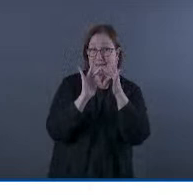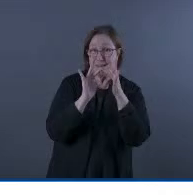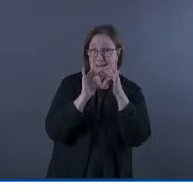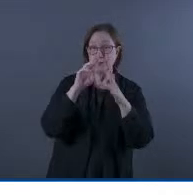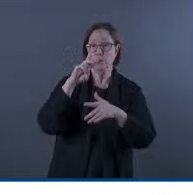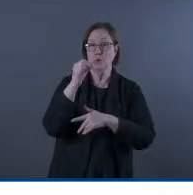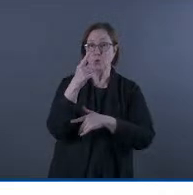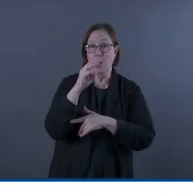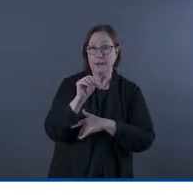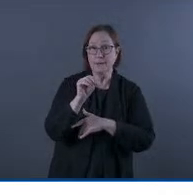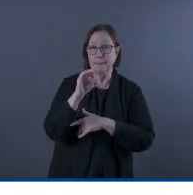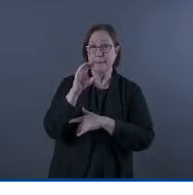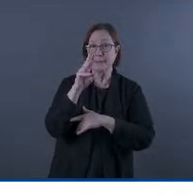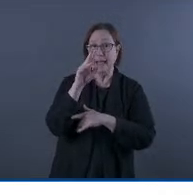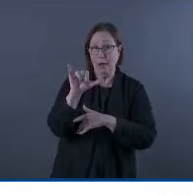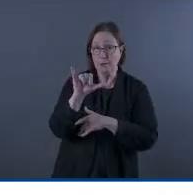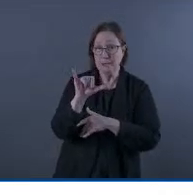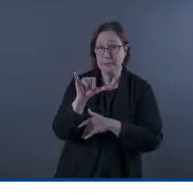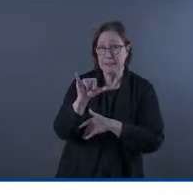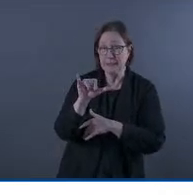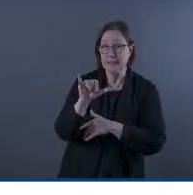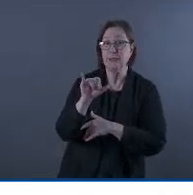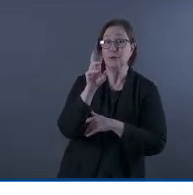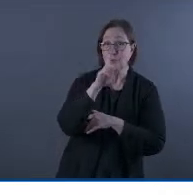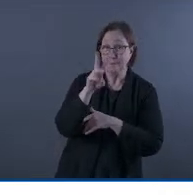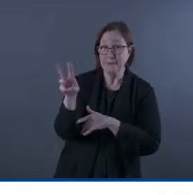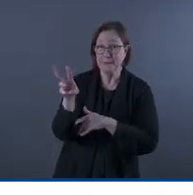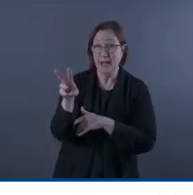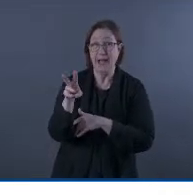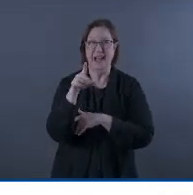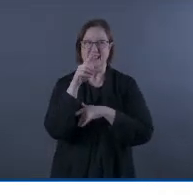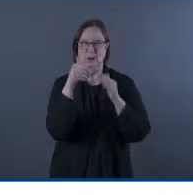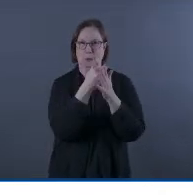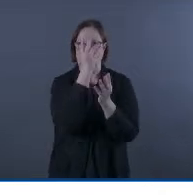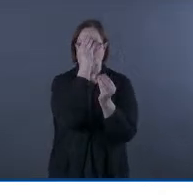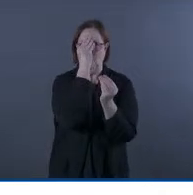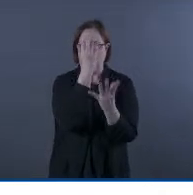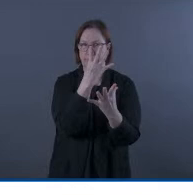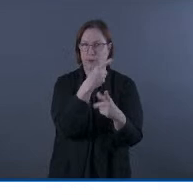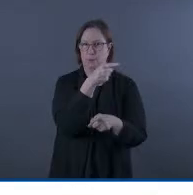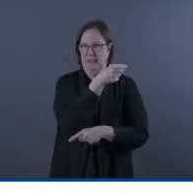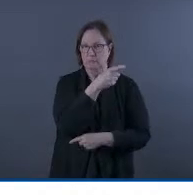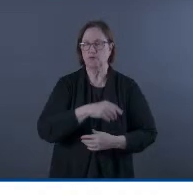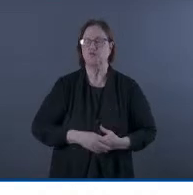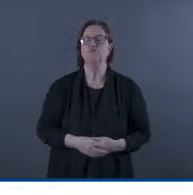under the vaccines tab. What this infographic shows is sort of a check